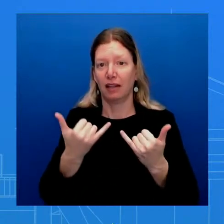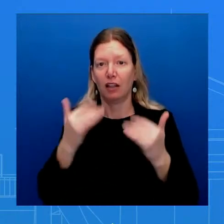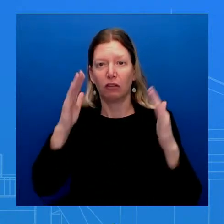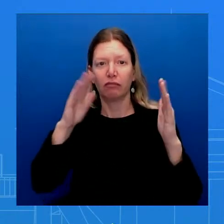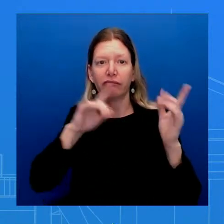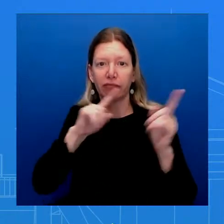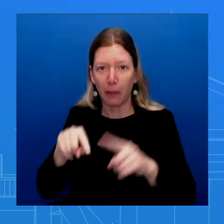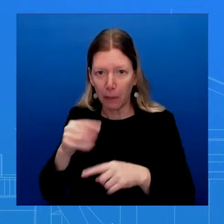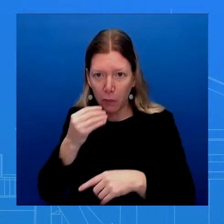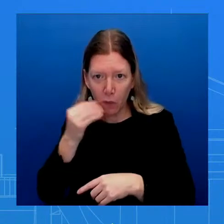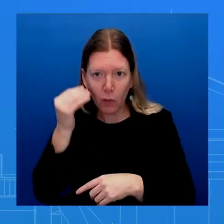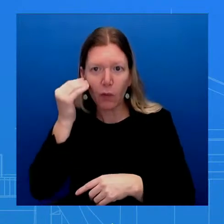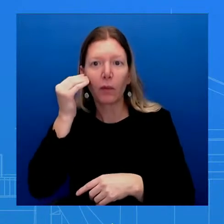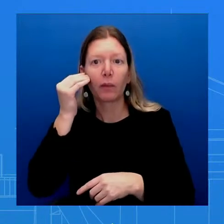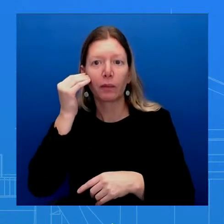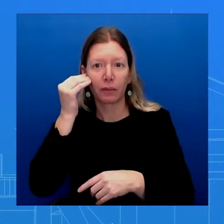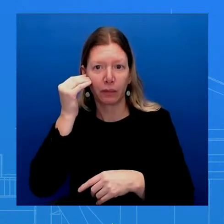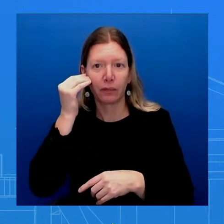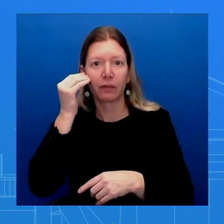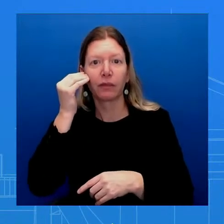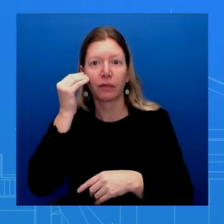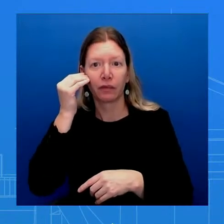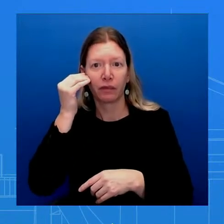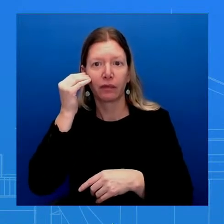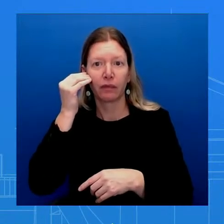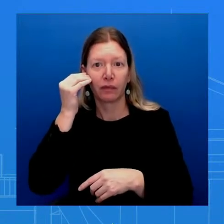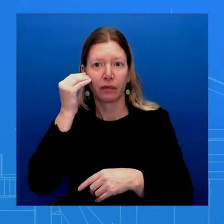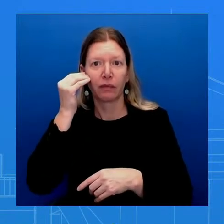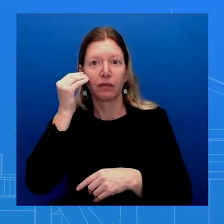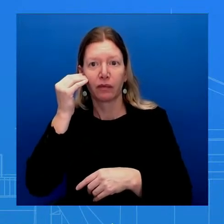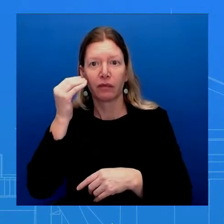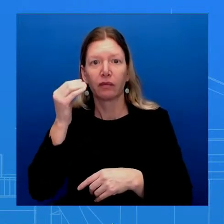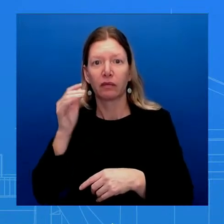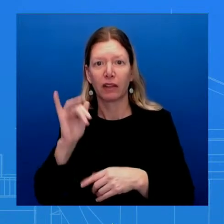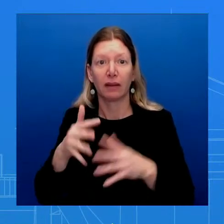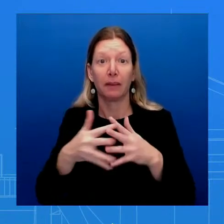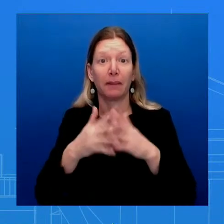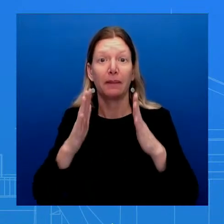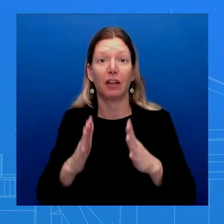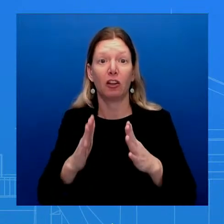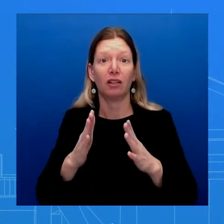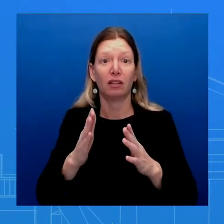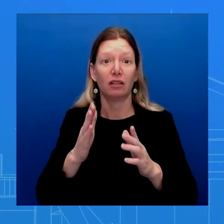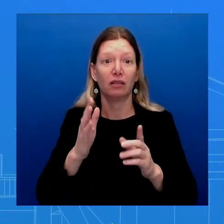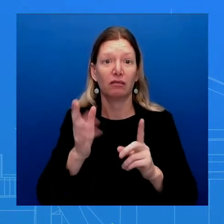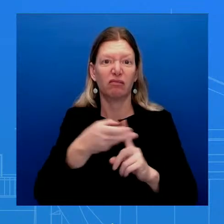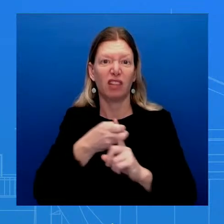and also the American hostages who were being held more broadly, globally. And -- and you've seen the President's commitment